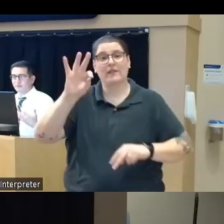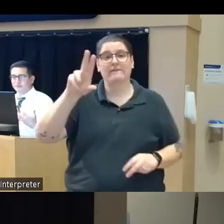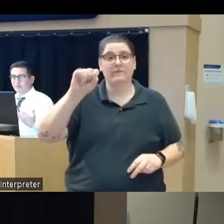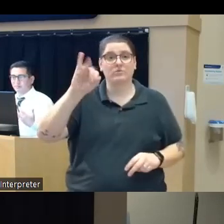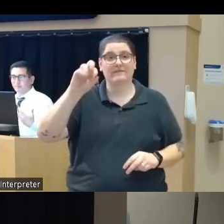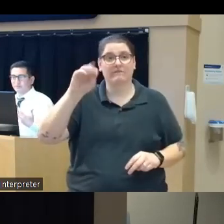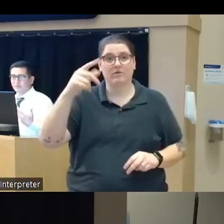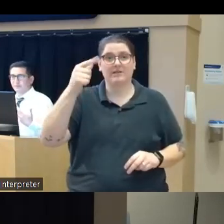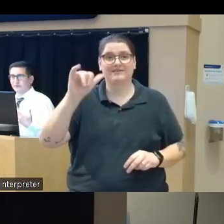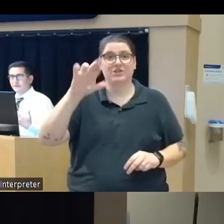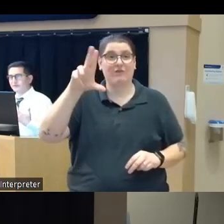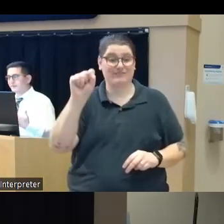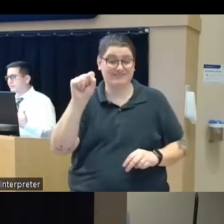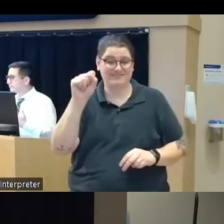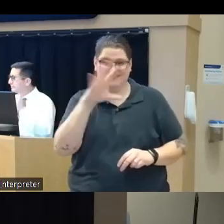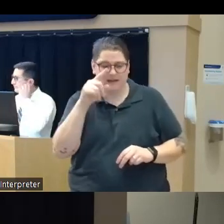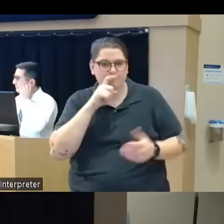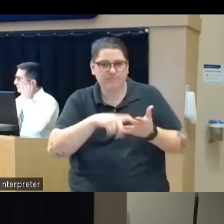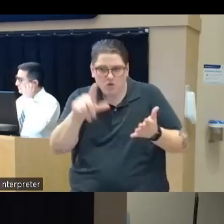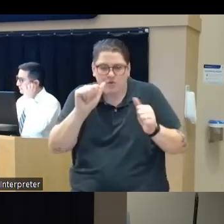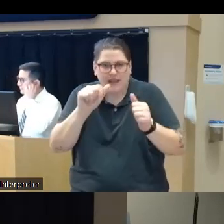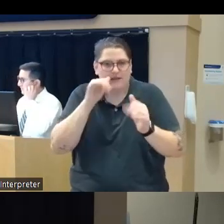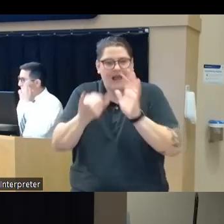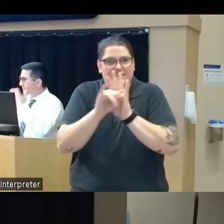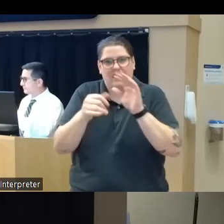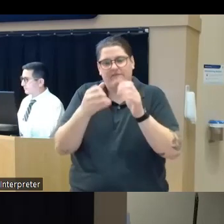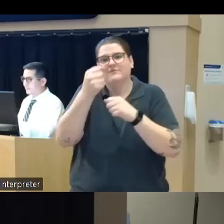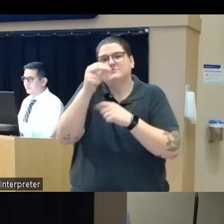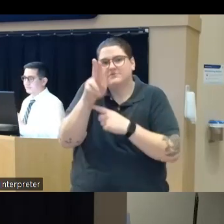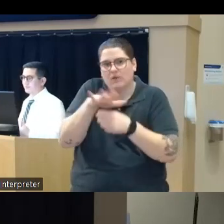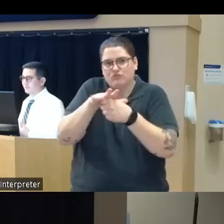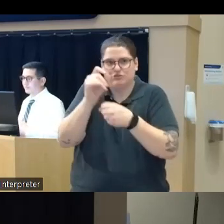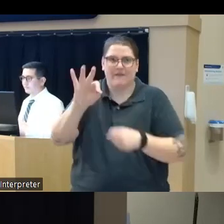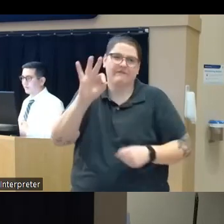that you can sub you can identify sub-regions of the fusiform gyrus fusiform gyrus is primarily